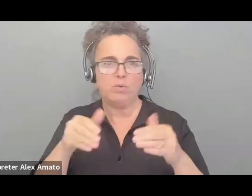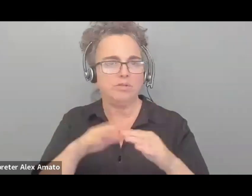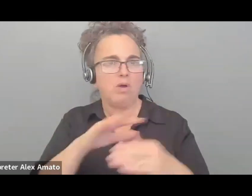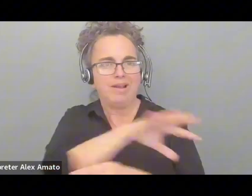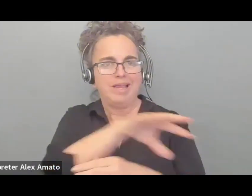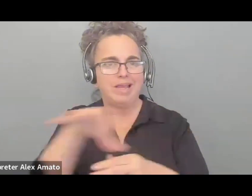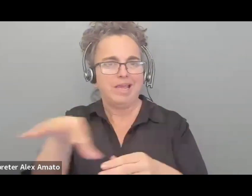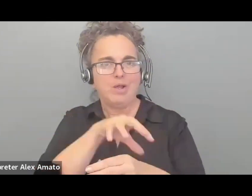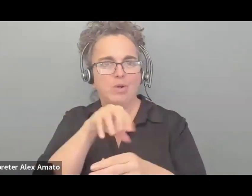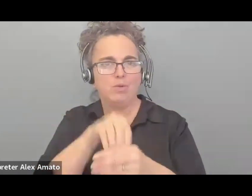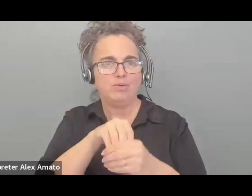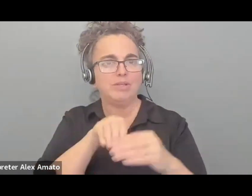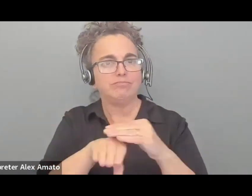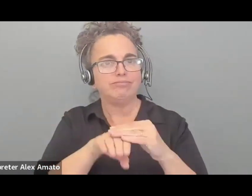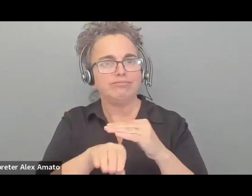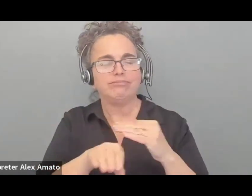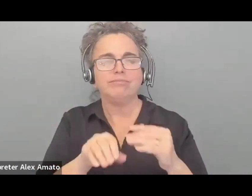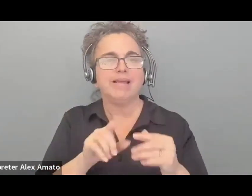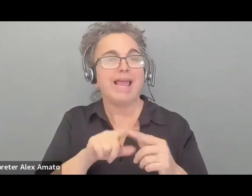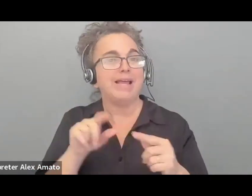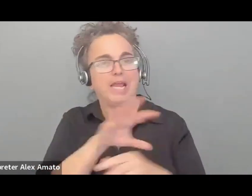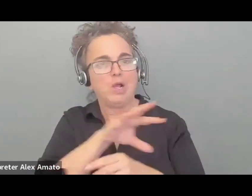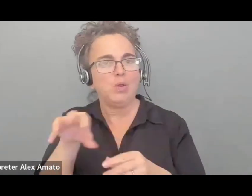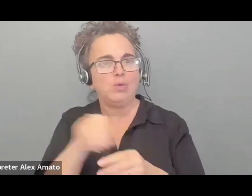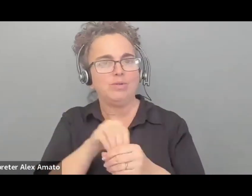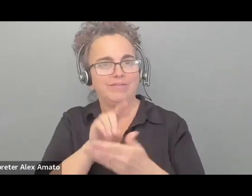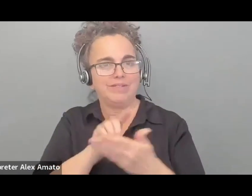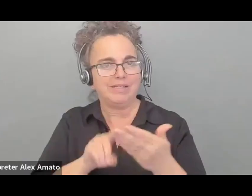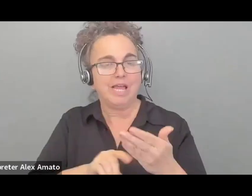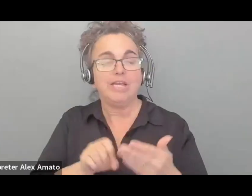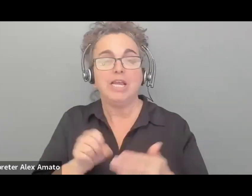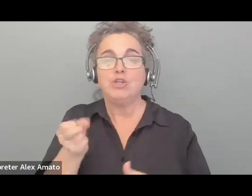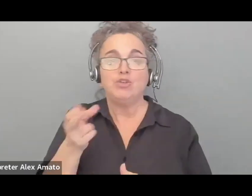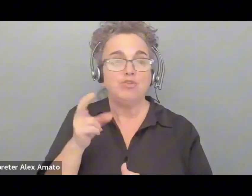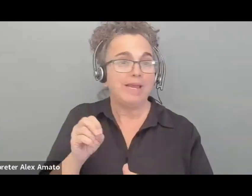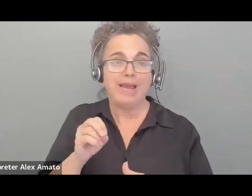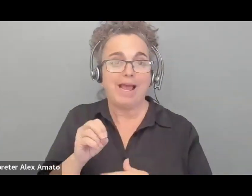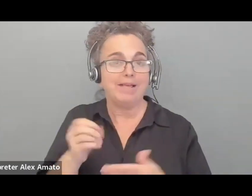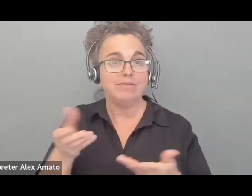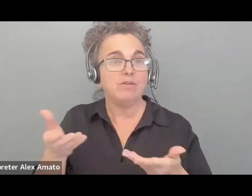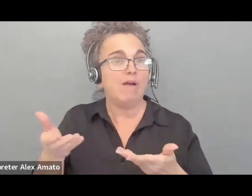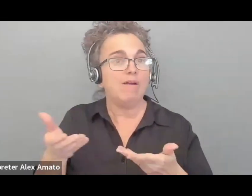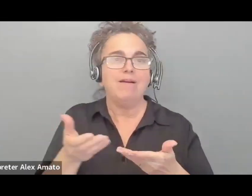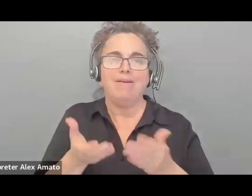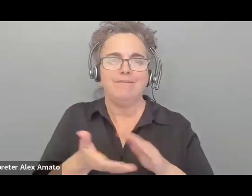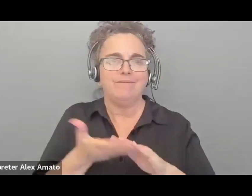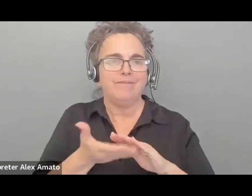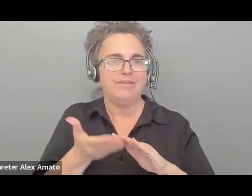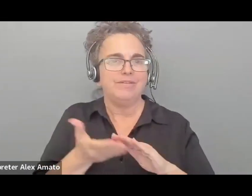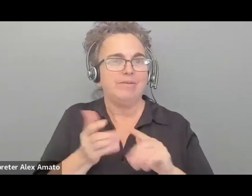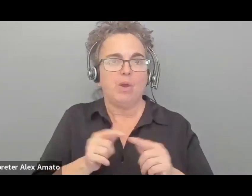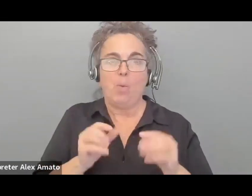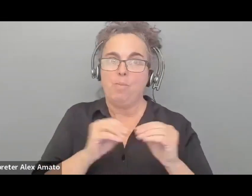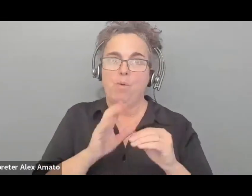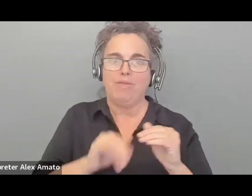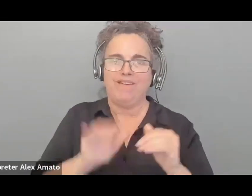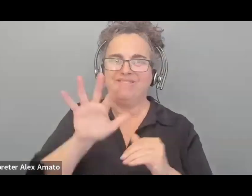and inclusive design. She has facilitated over 500 hours of research sessions with people with disabilities